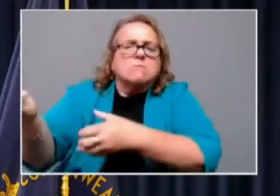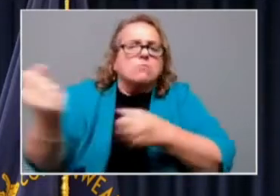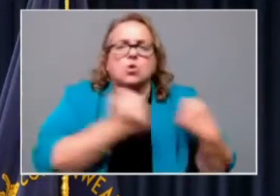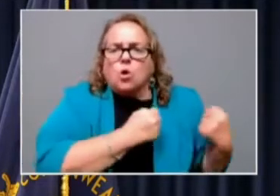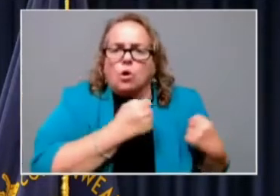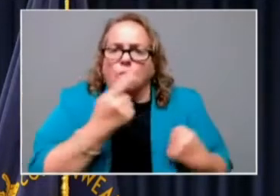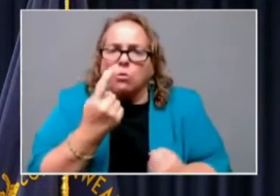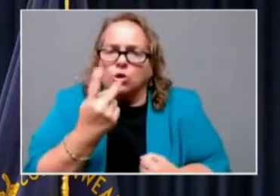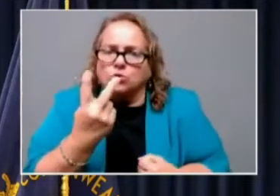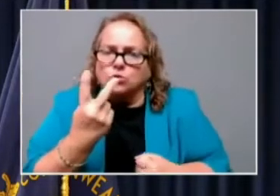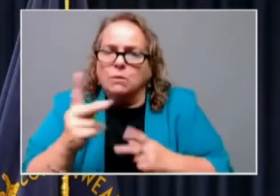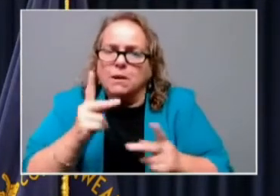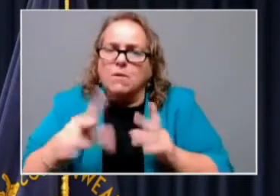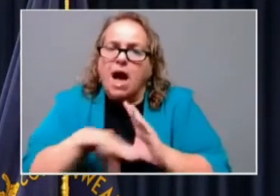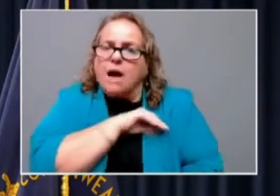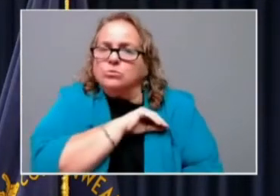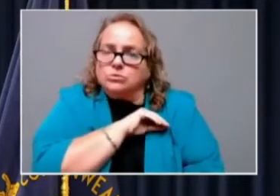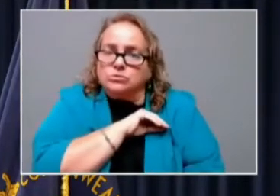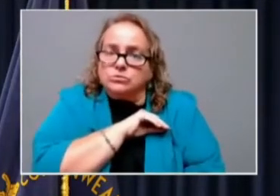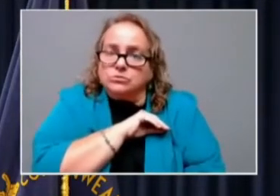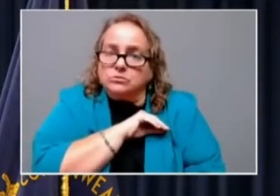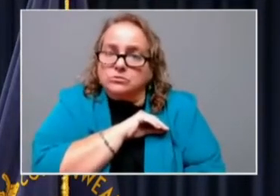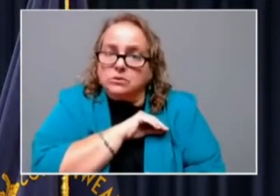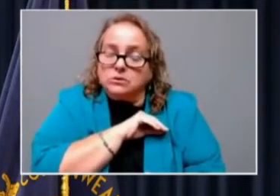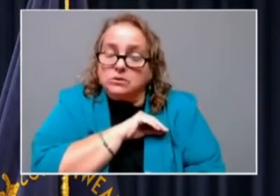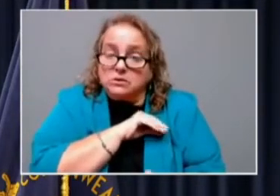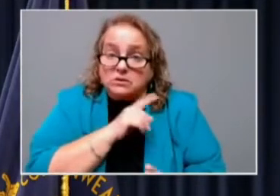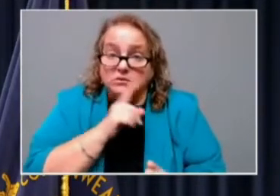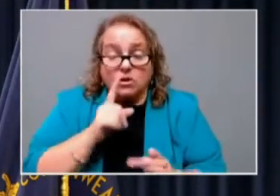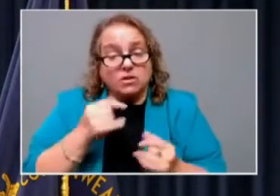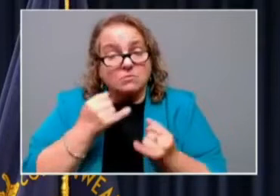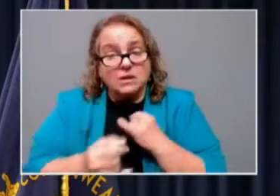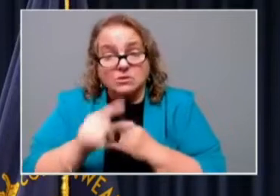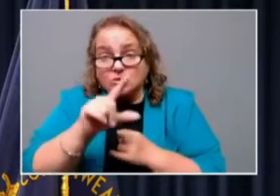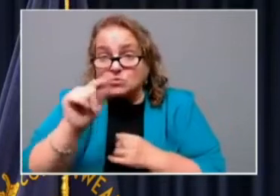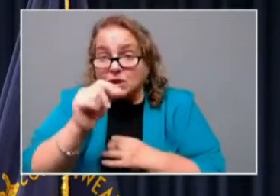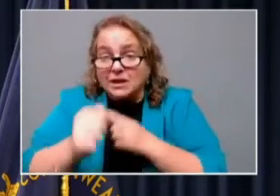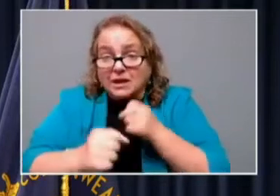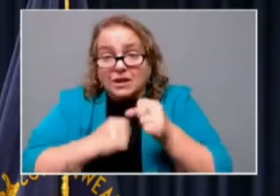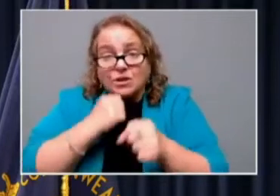For the past 20 years. We have rightfully held up these efforts, these